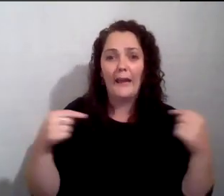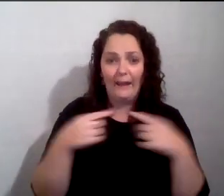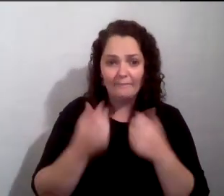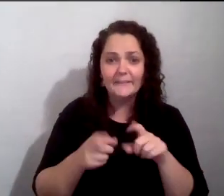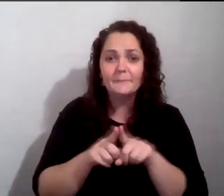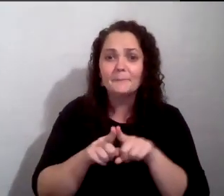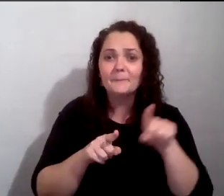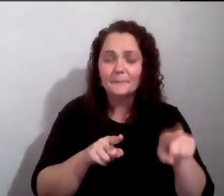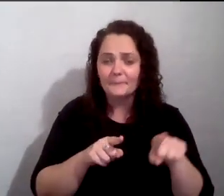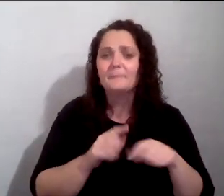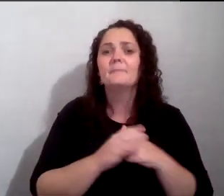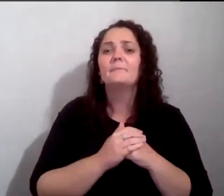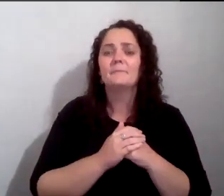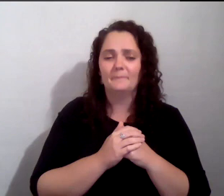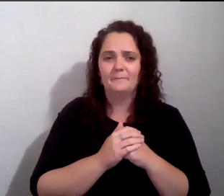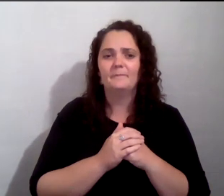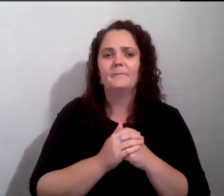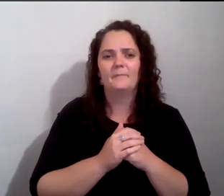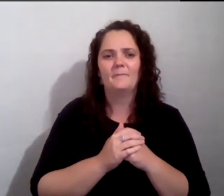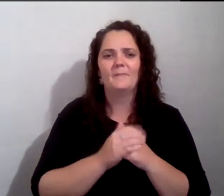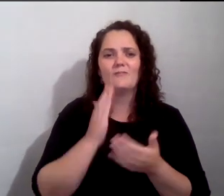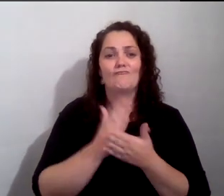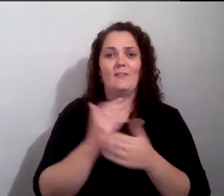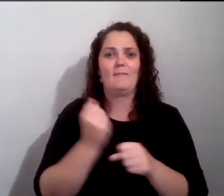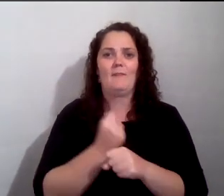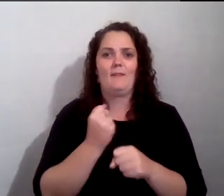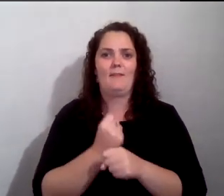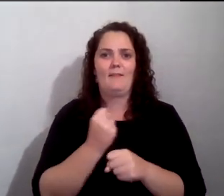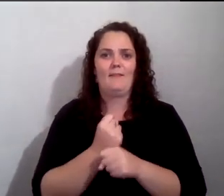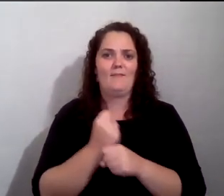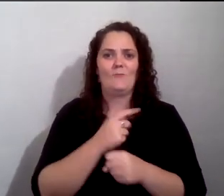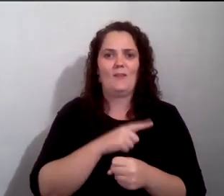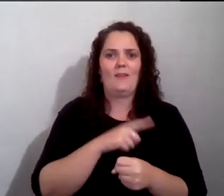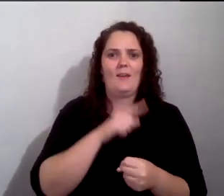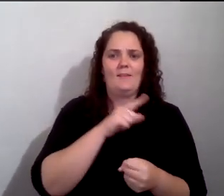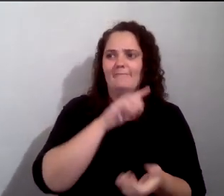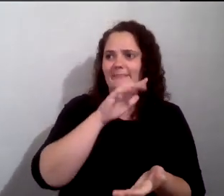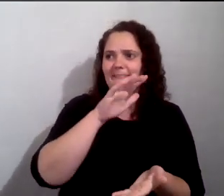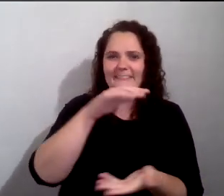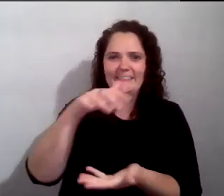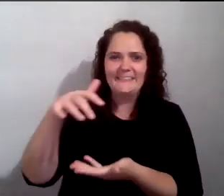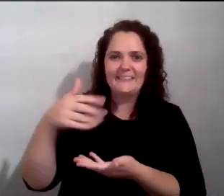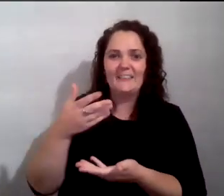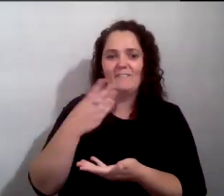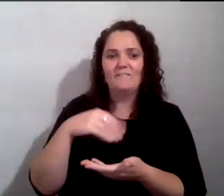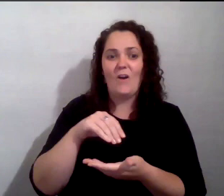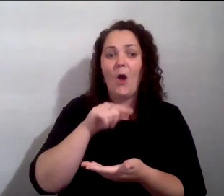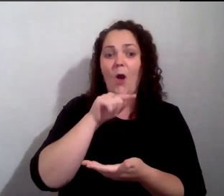was really in the formation of the Gallery’s Collection, setting up a Collection fund with Vida Lahey.